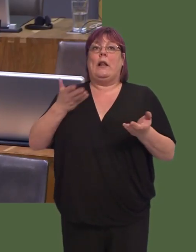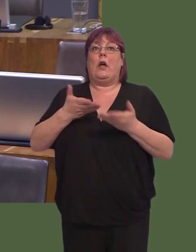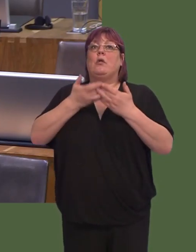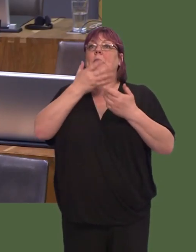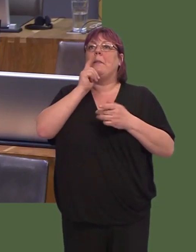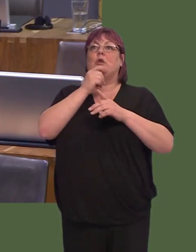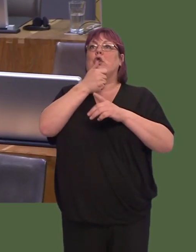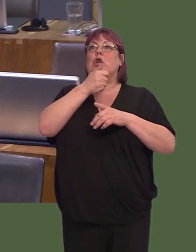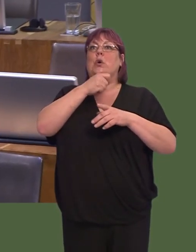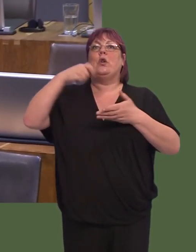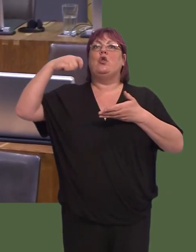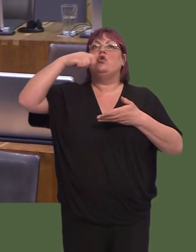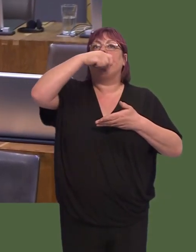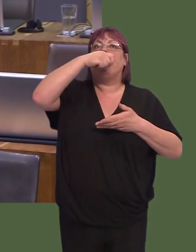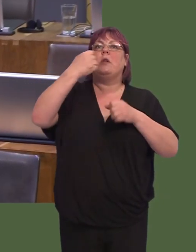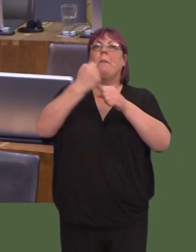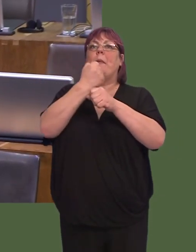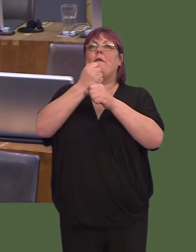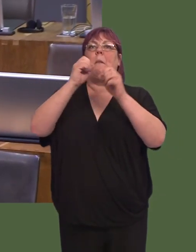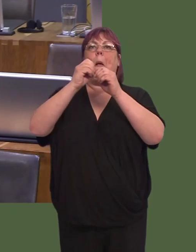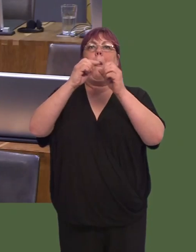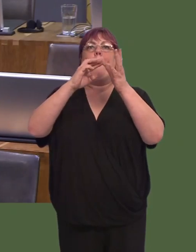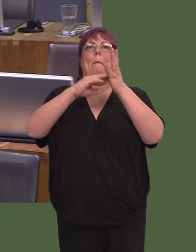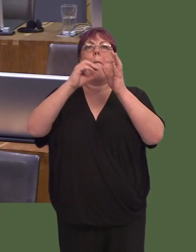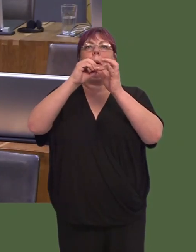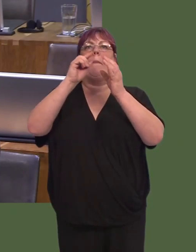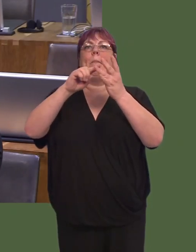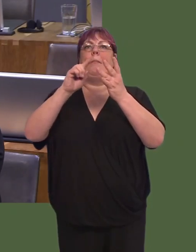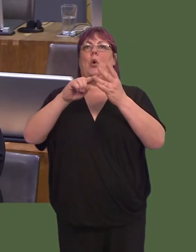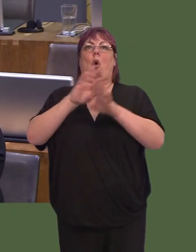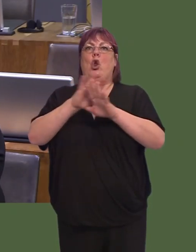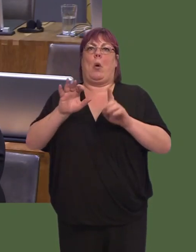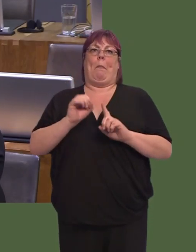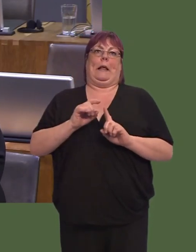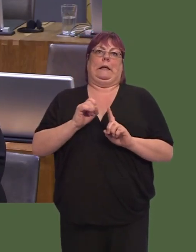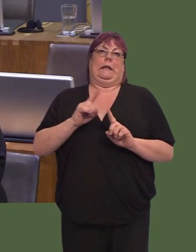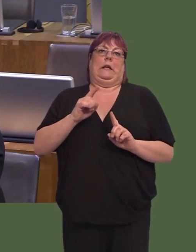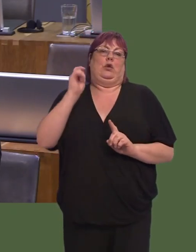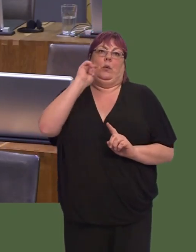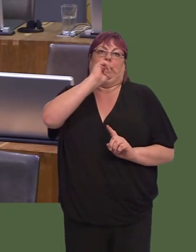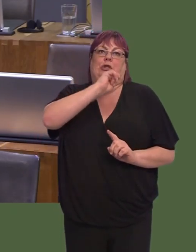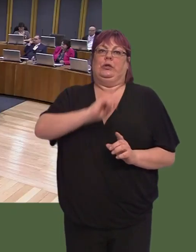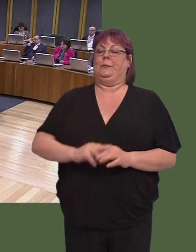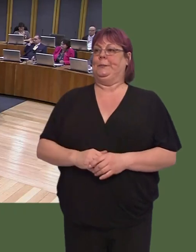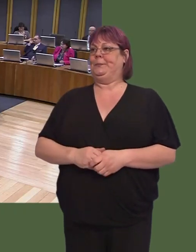bamboo-handled toothbrushes, which are an excellent substitute for single-use plastic toothbrushes. Suzy Davies AM: 5.